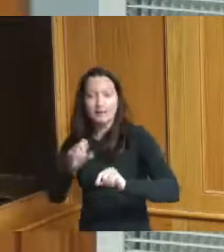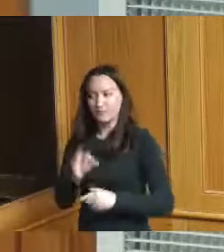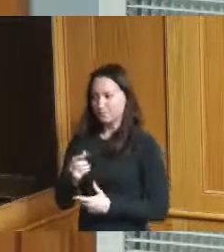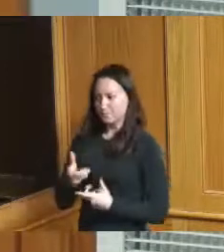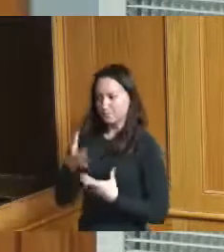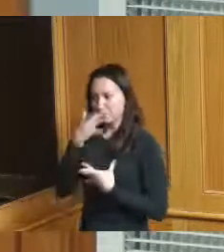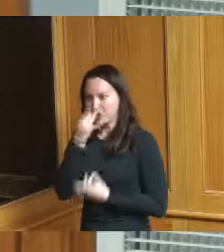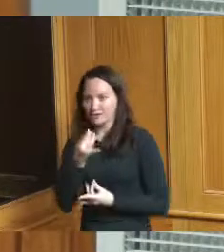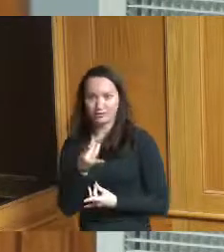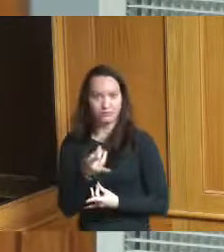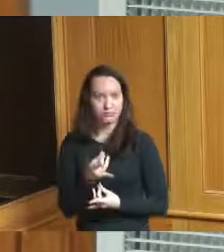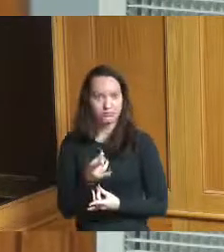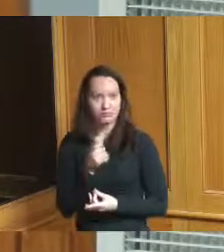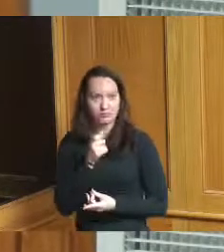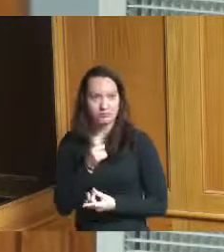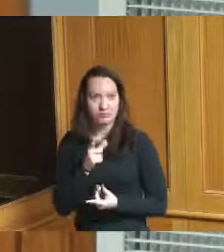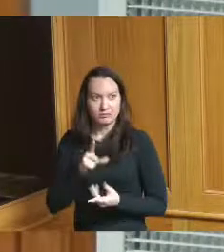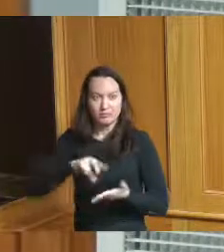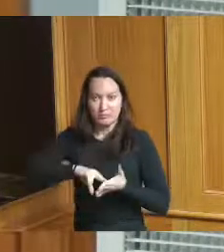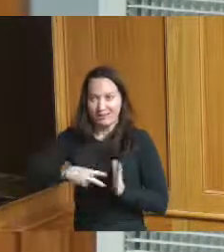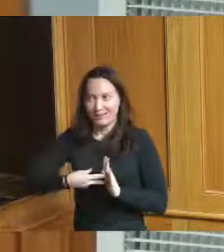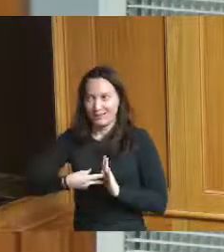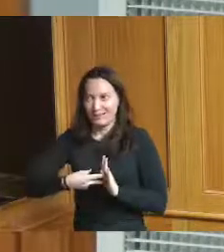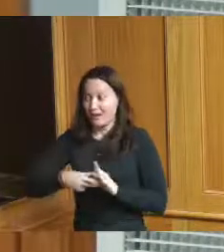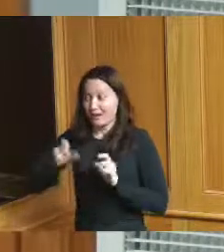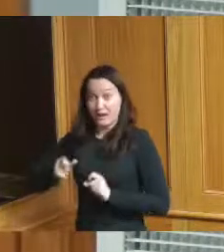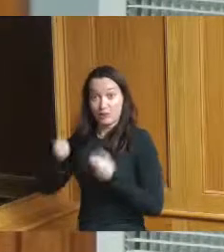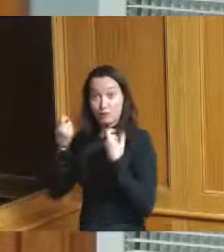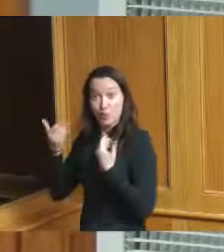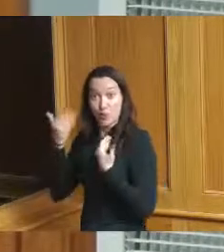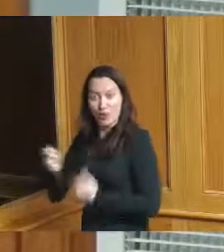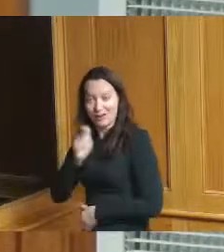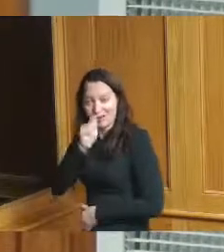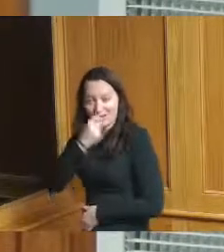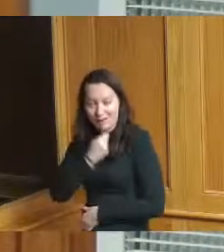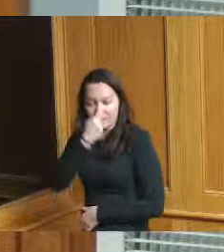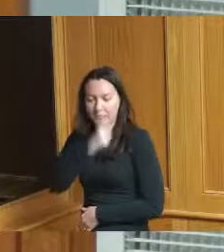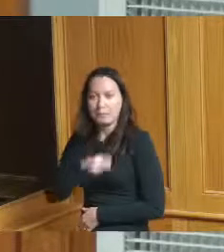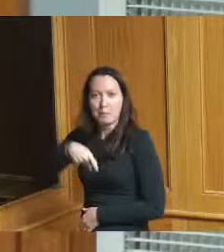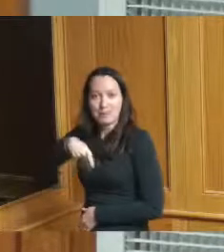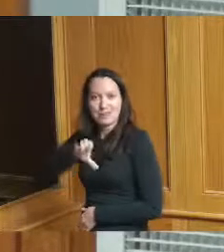sounds like they have the capacity or the means to take a sample for a PCR kit or for a PCR test